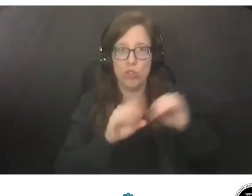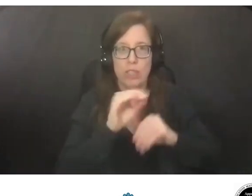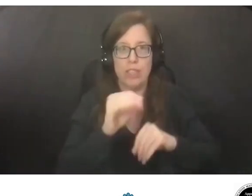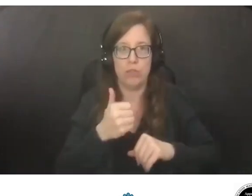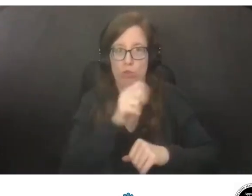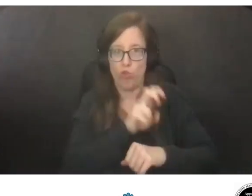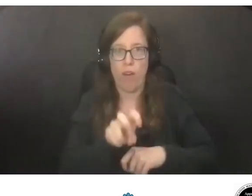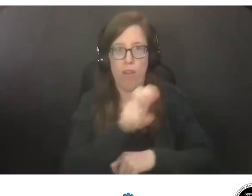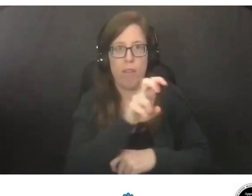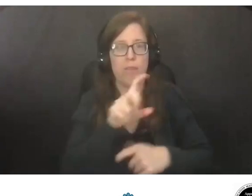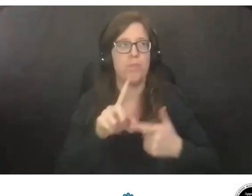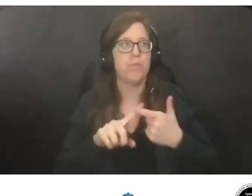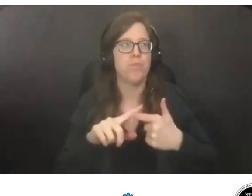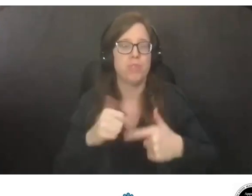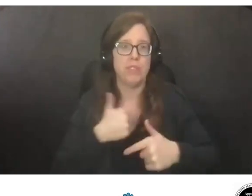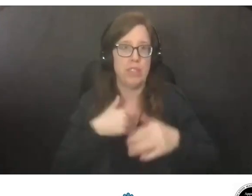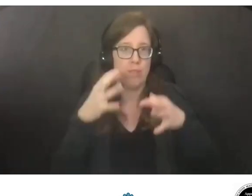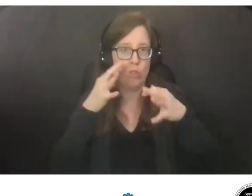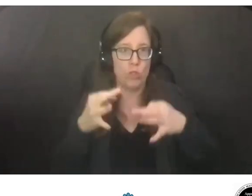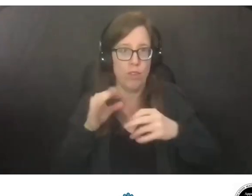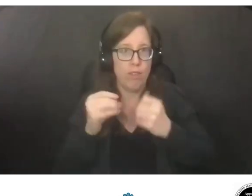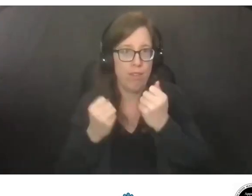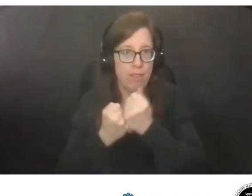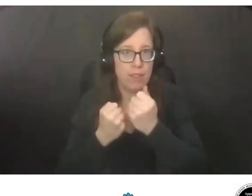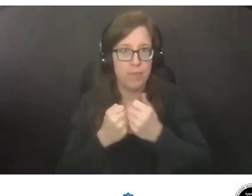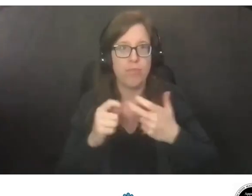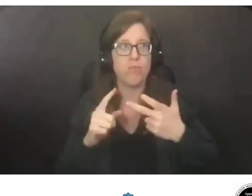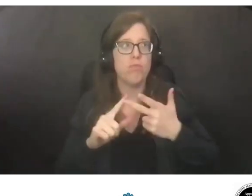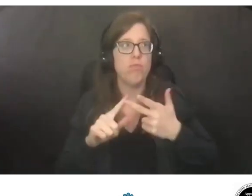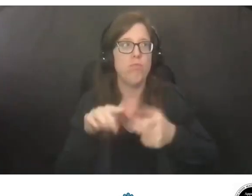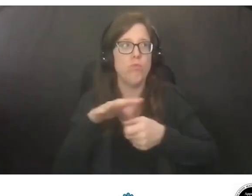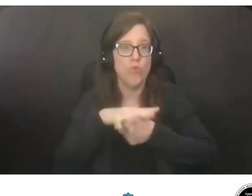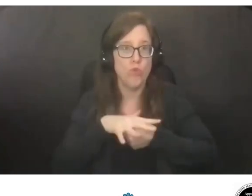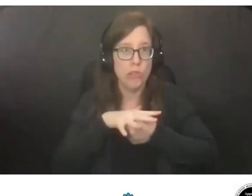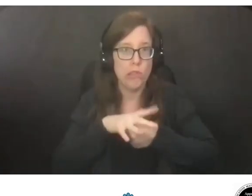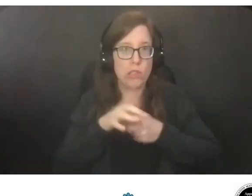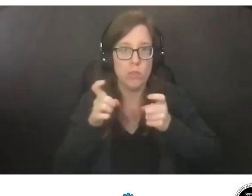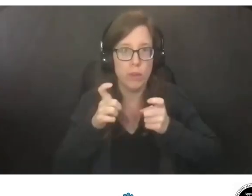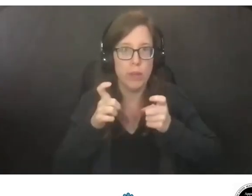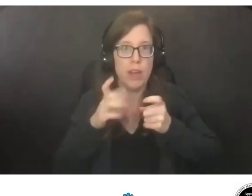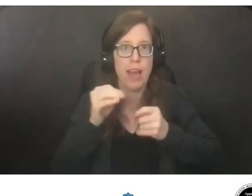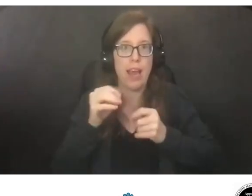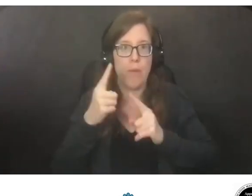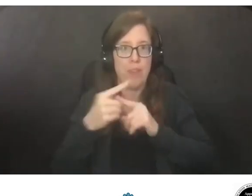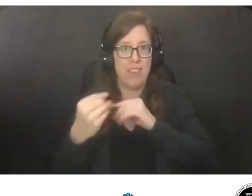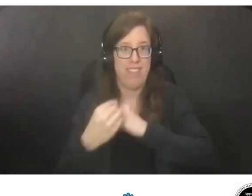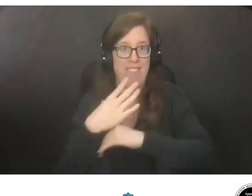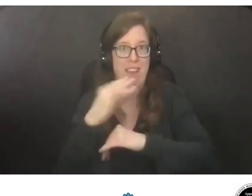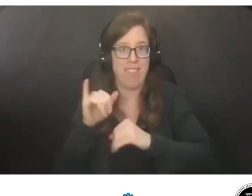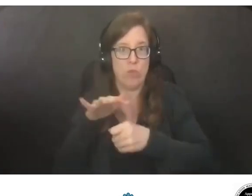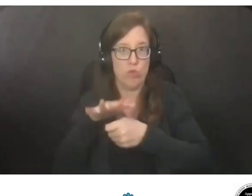Self-Determination and Advocacy, Stress Management and the Effects of Stress,